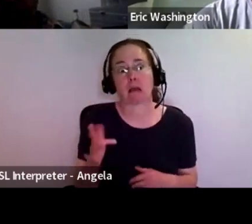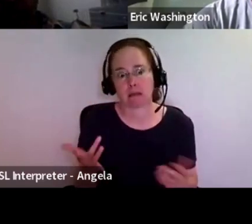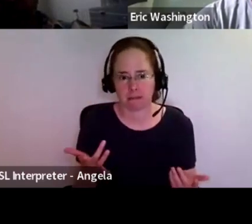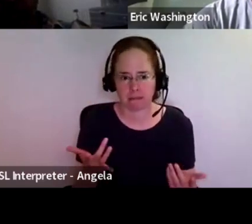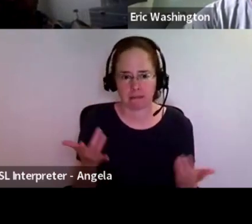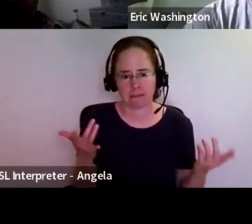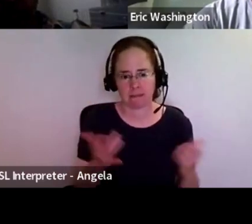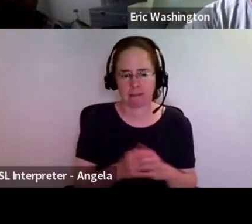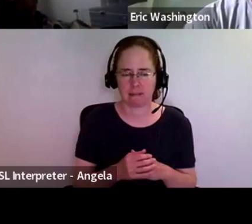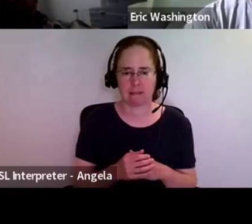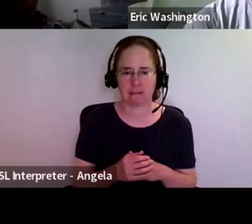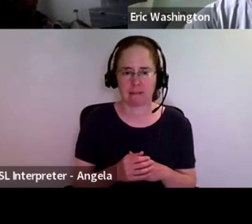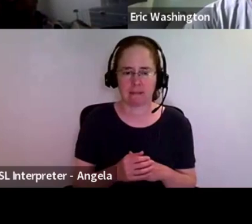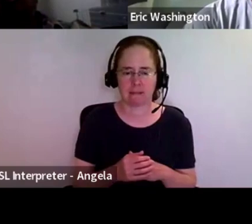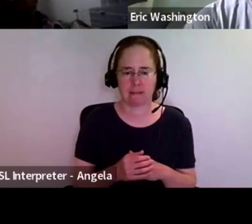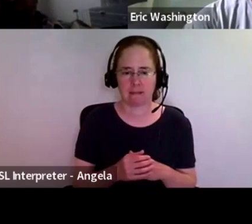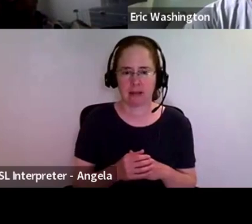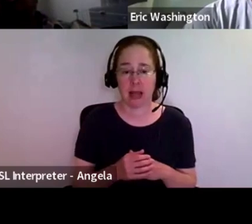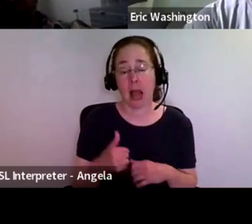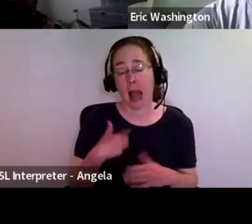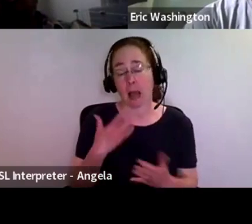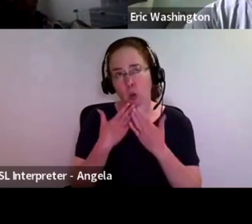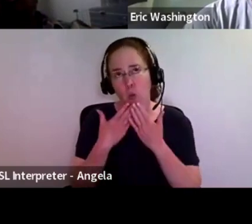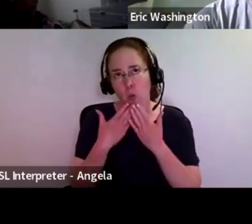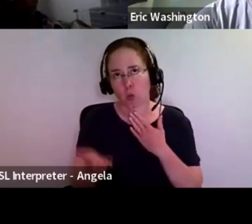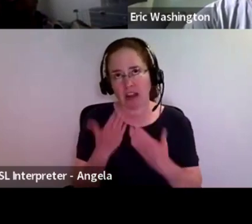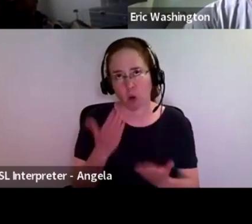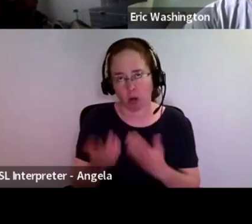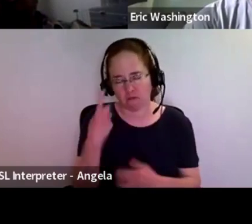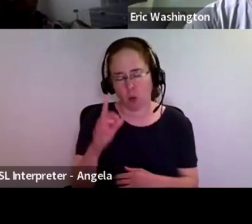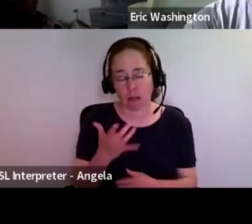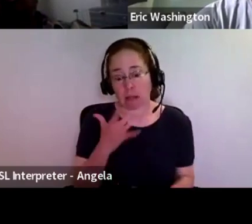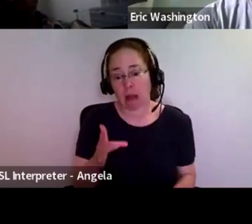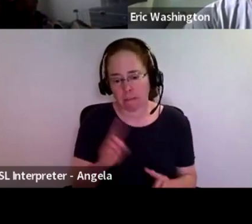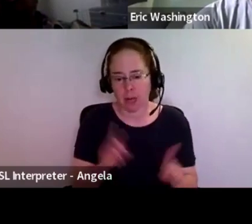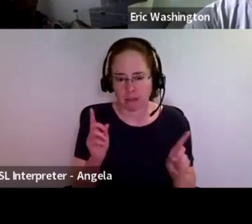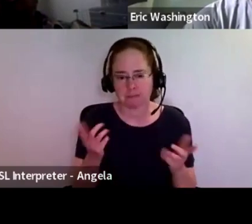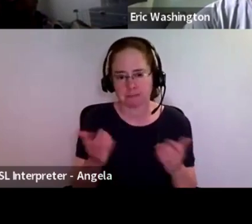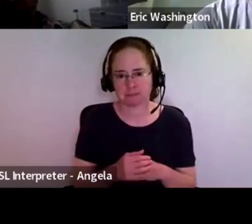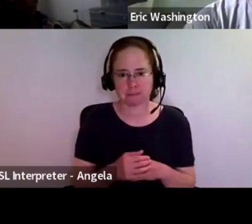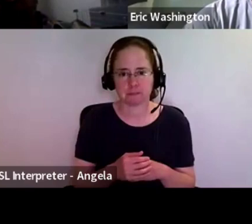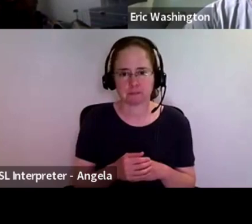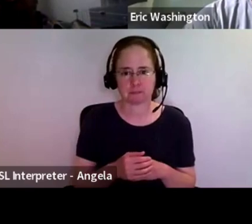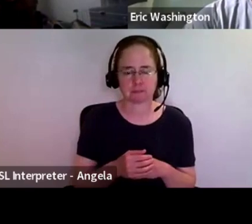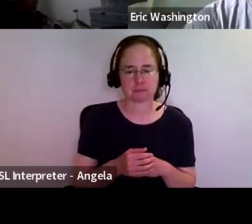know, because which I'm grateful for. But, you know, I just feel